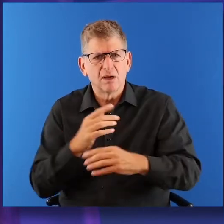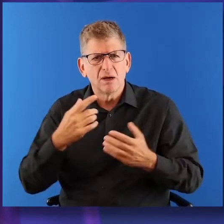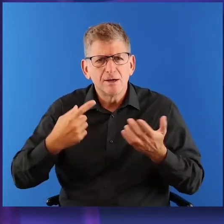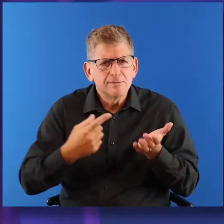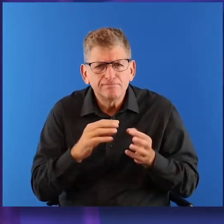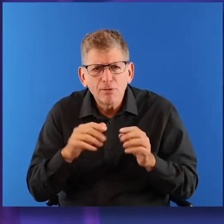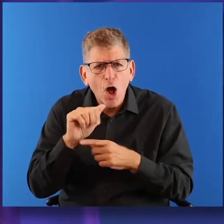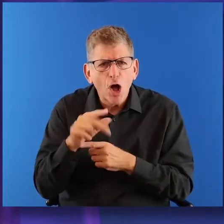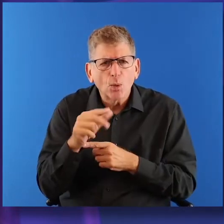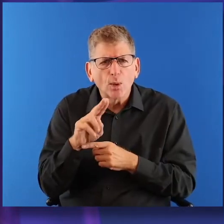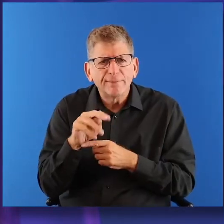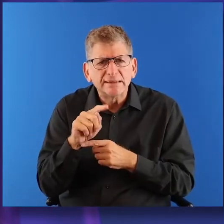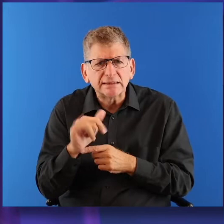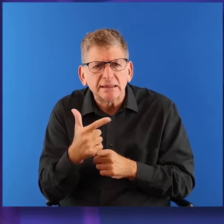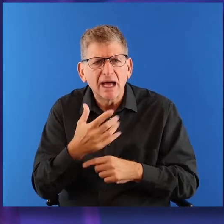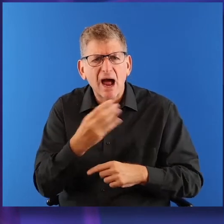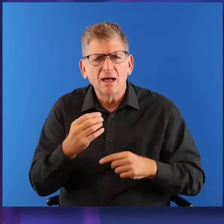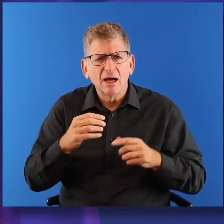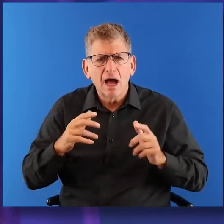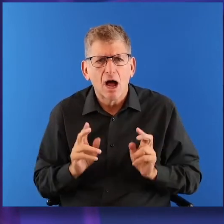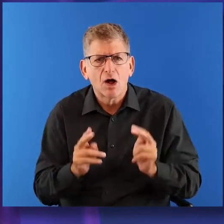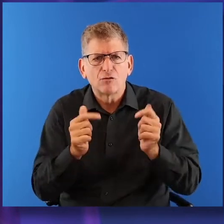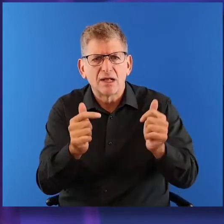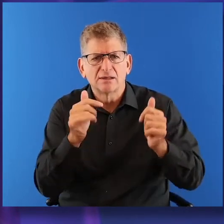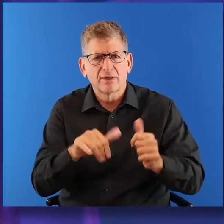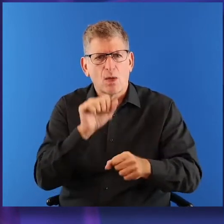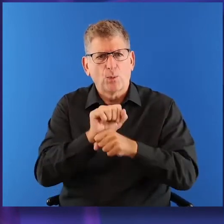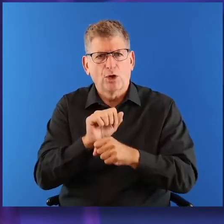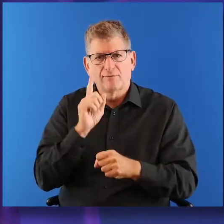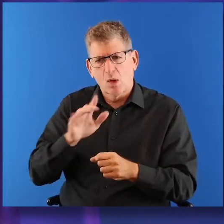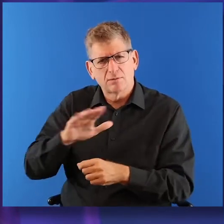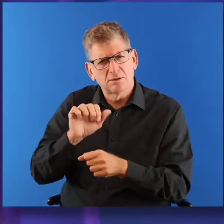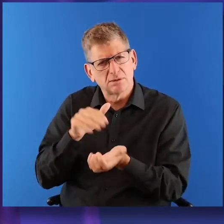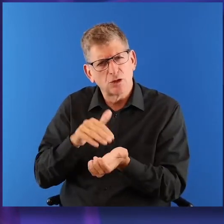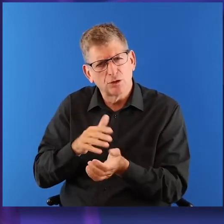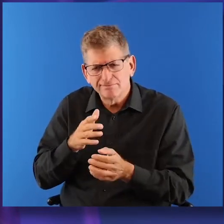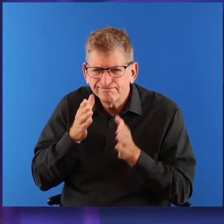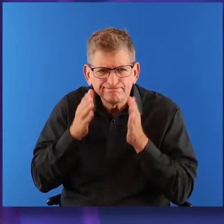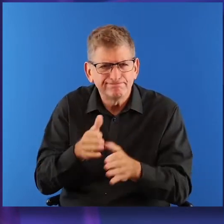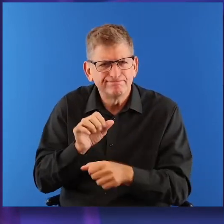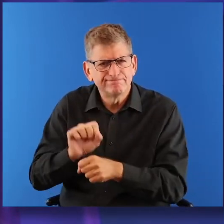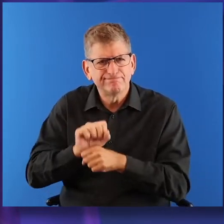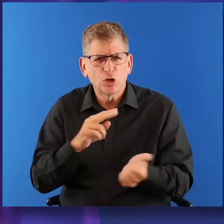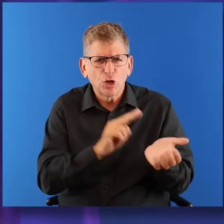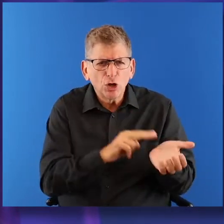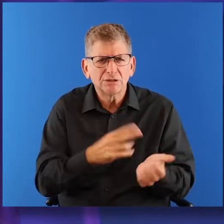He's the Senior Vice President for Research and Development at Epic, and we'll be talking about new approaches to data sharing in